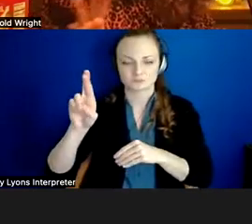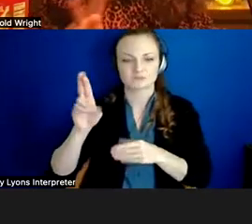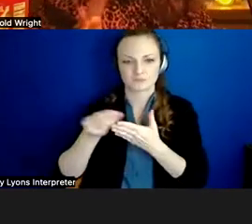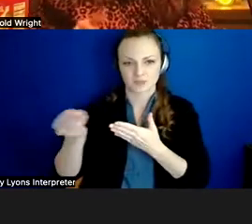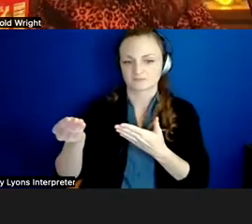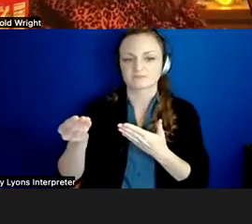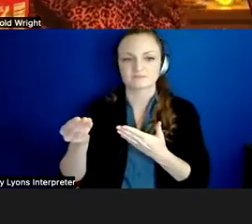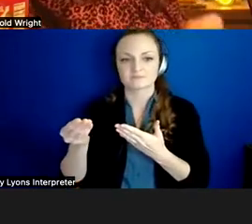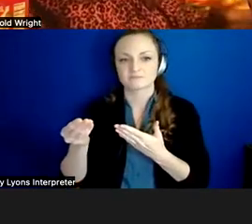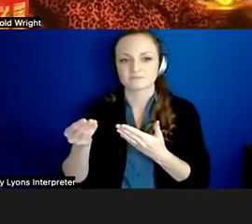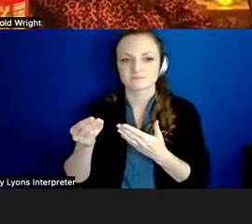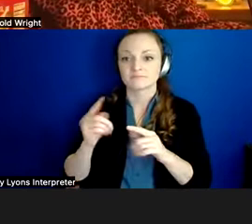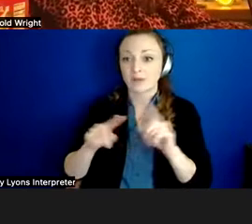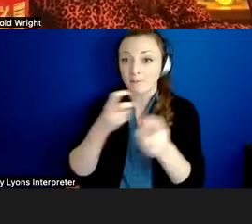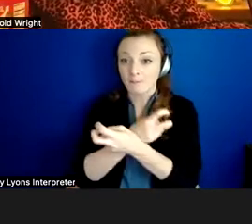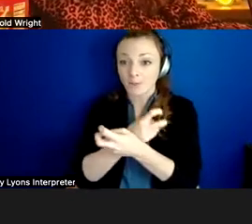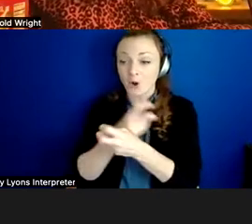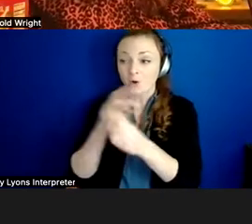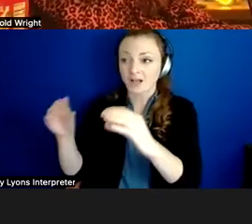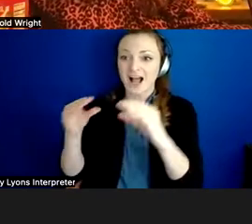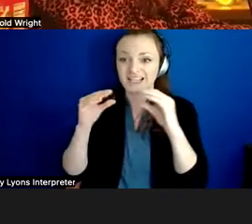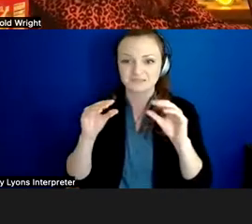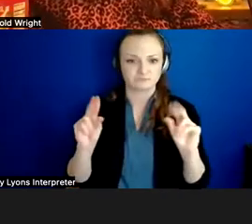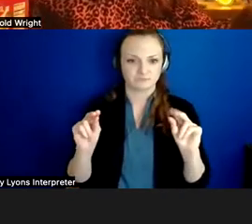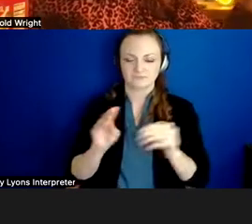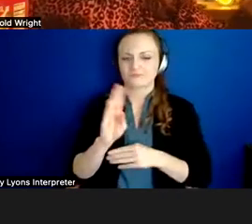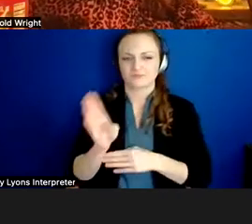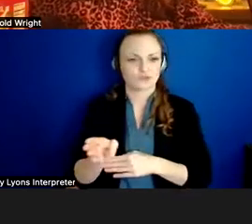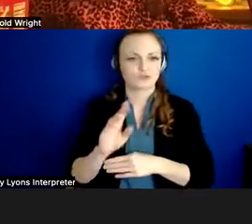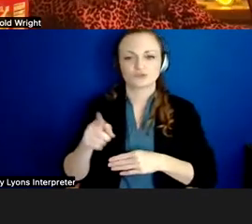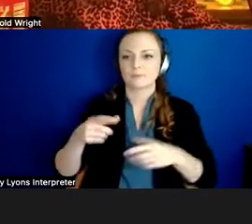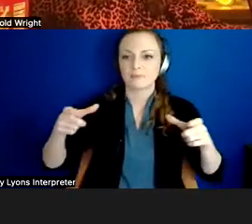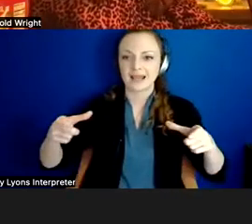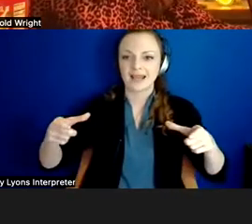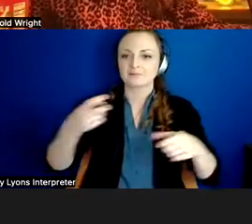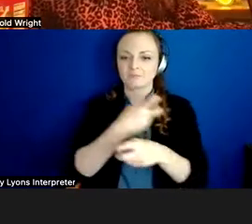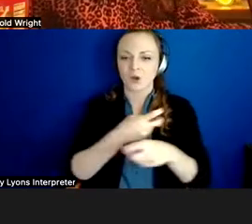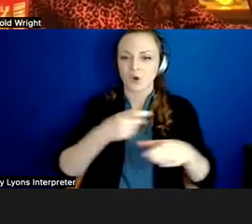anybody's mouth it just stays on the satyr plate as kind of a ritual object.